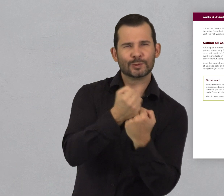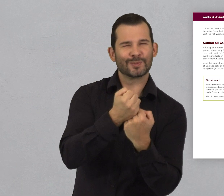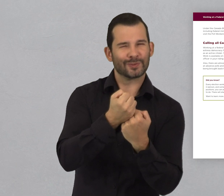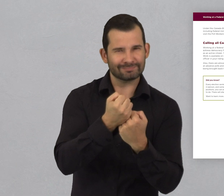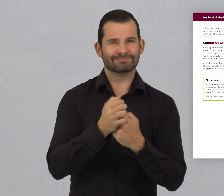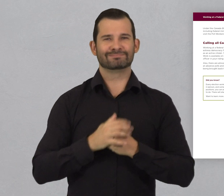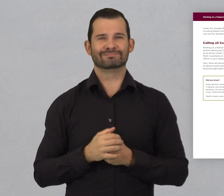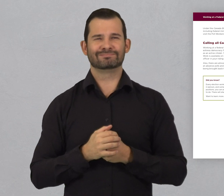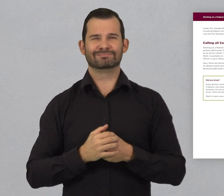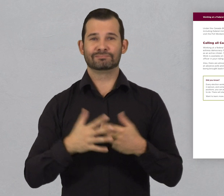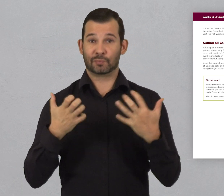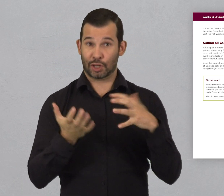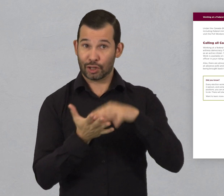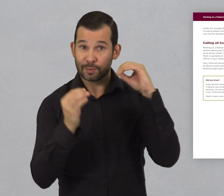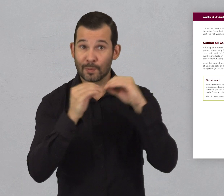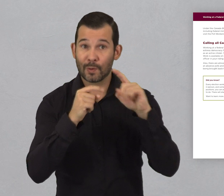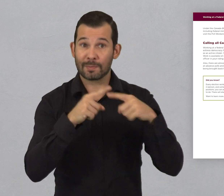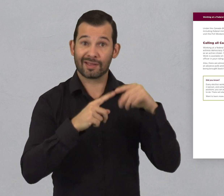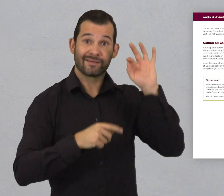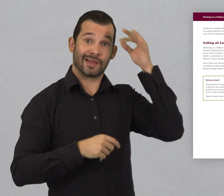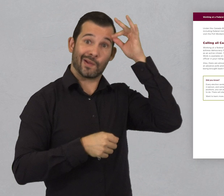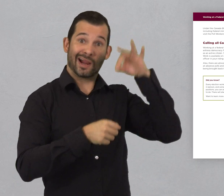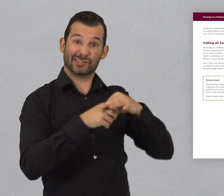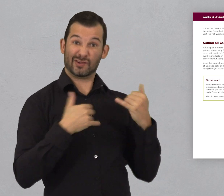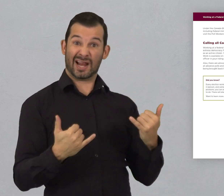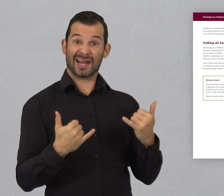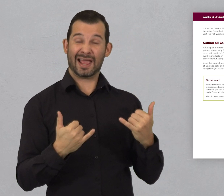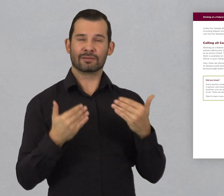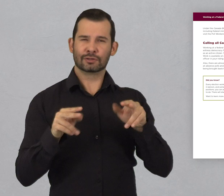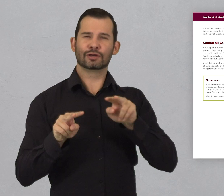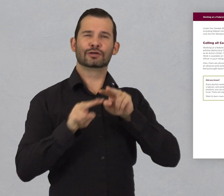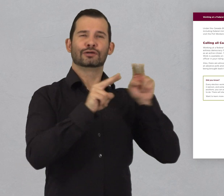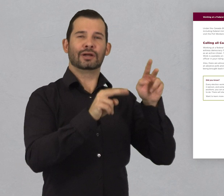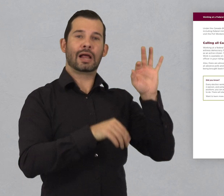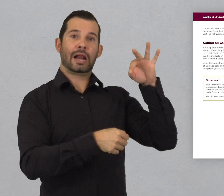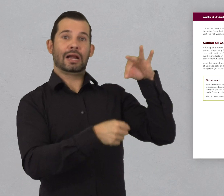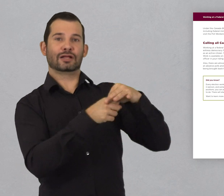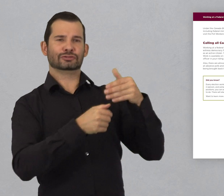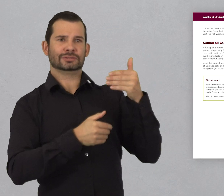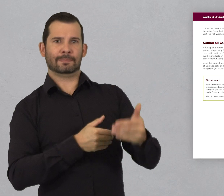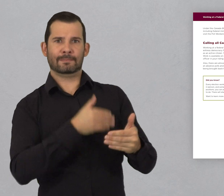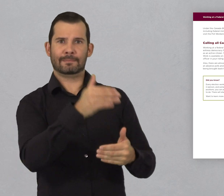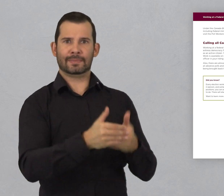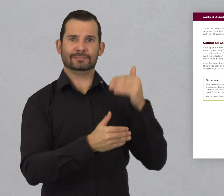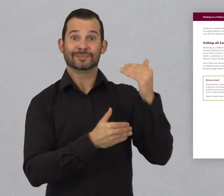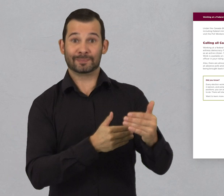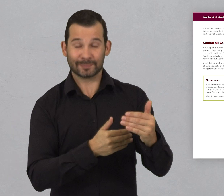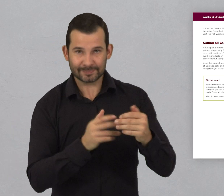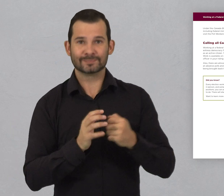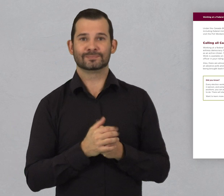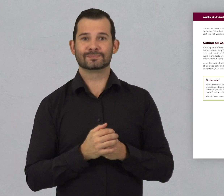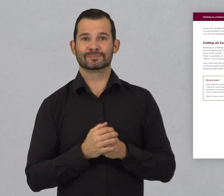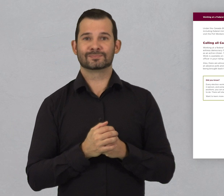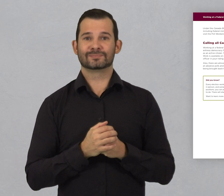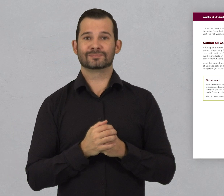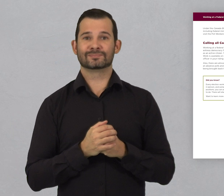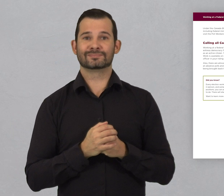Want to learn more about federal elections right now? Check out Elections Step by Step.